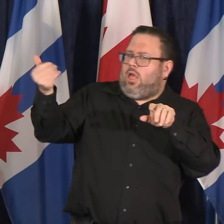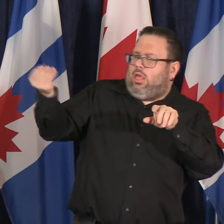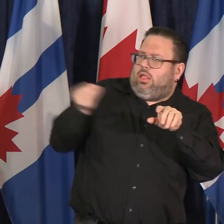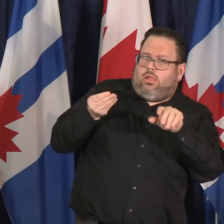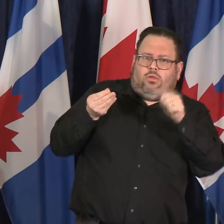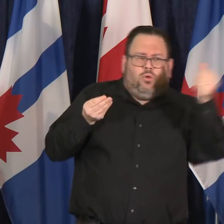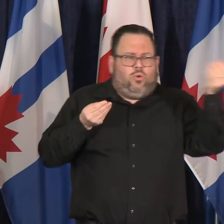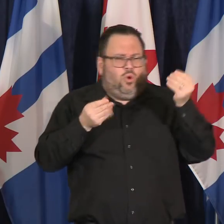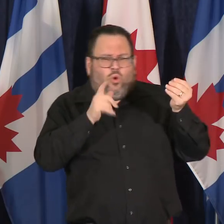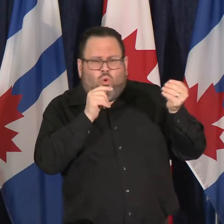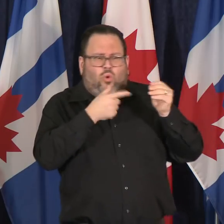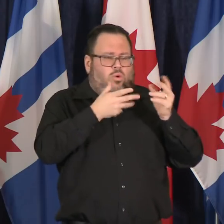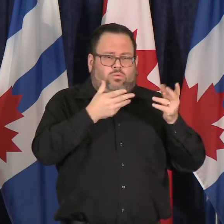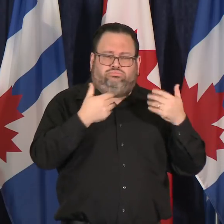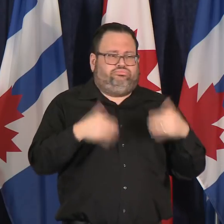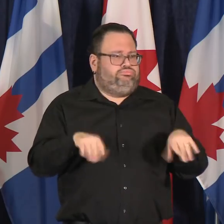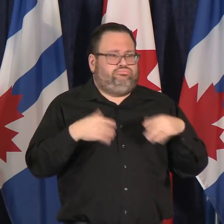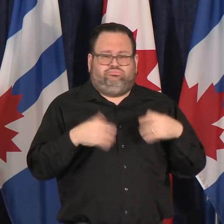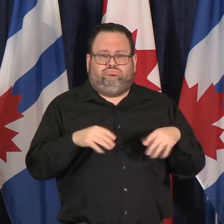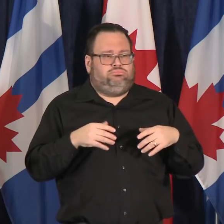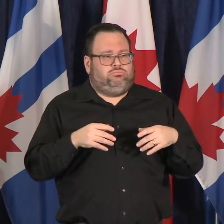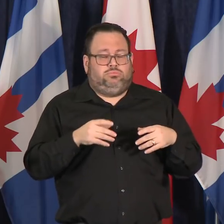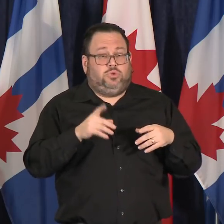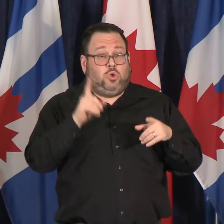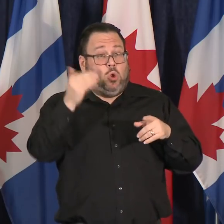disclosures about movements and in places at this time there's no